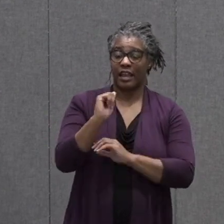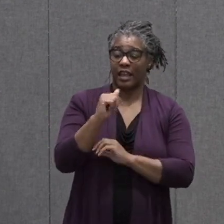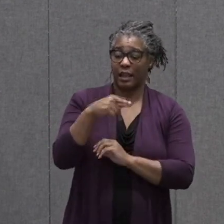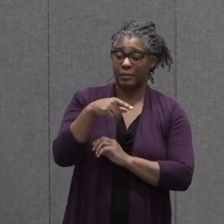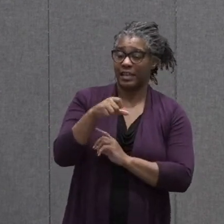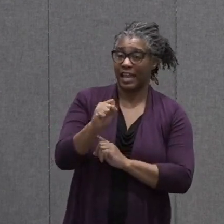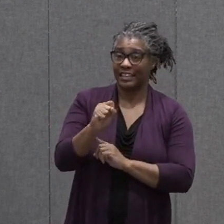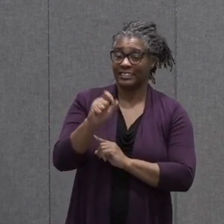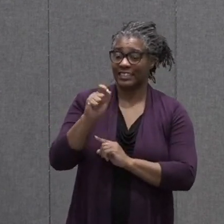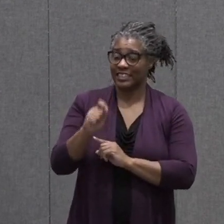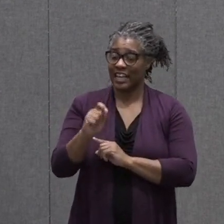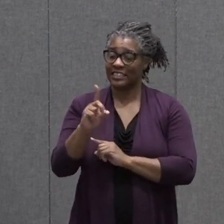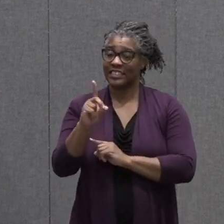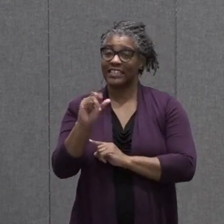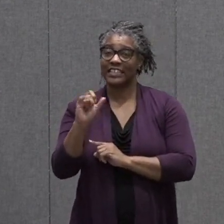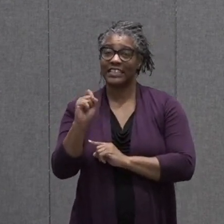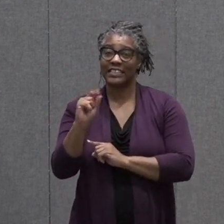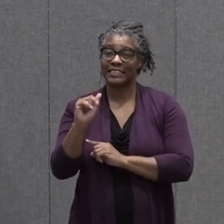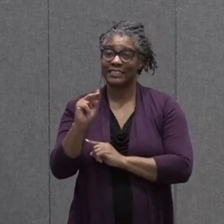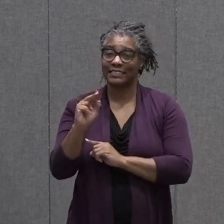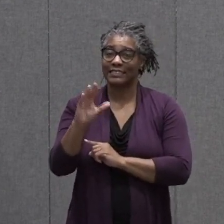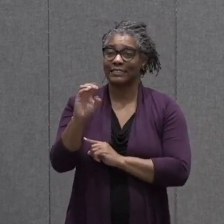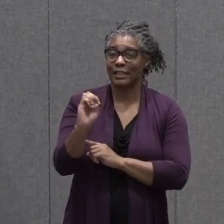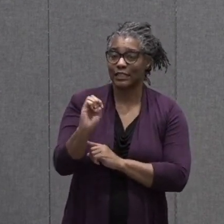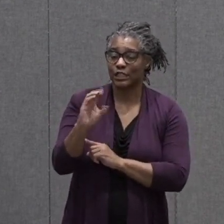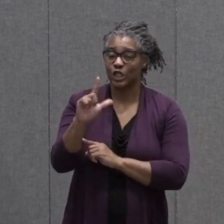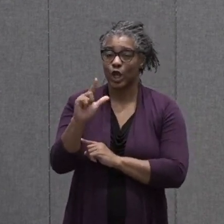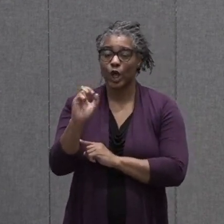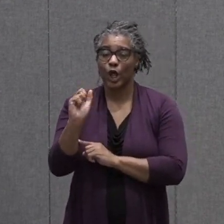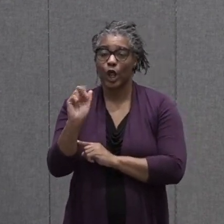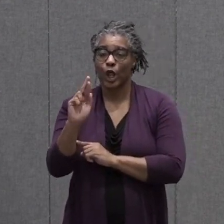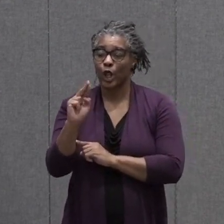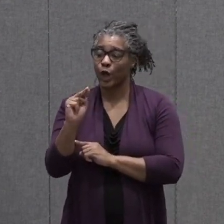For the last part of our lesson today, we're gonna work on our sight words again.